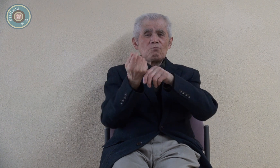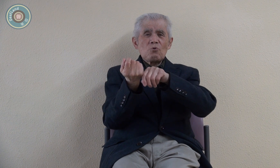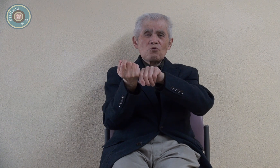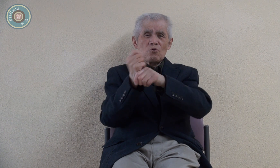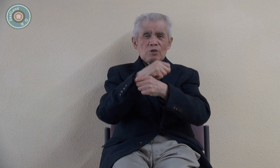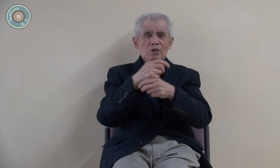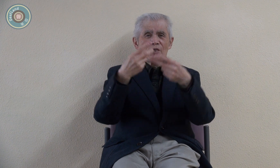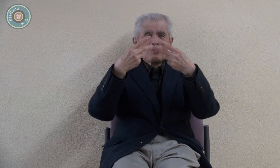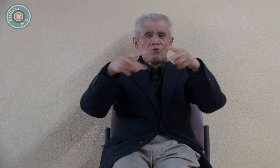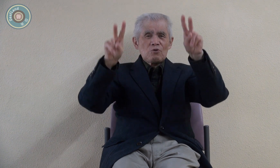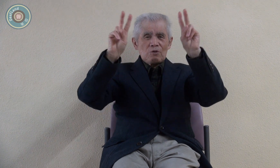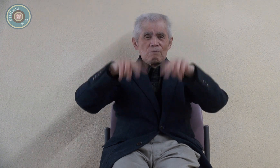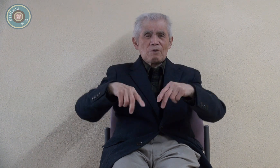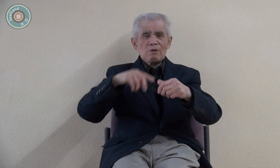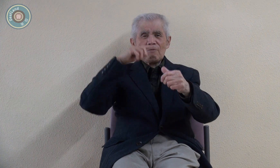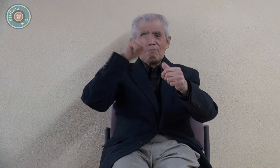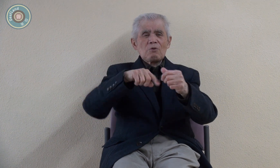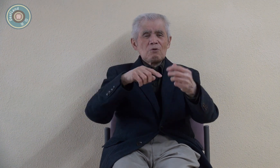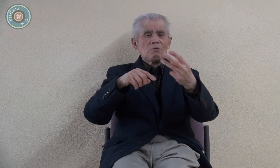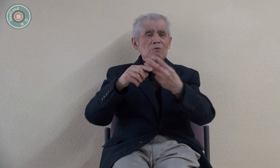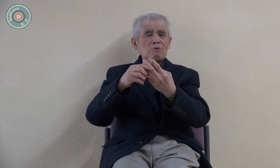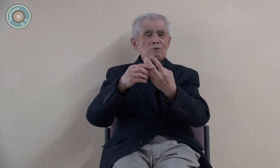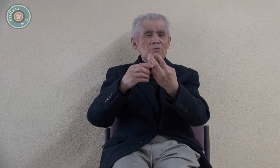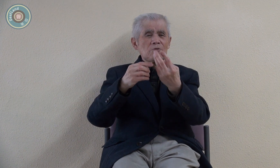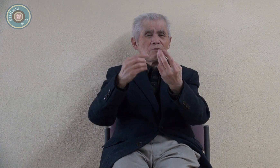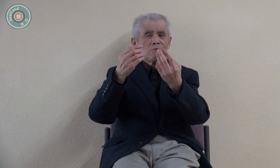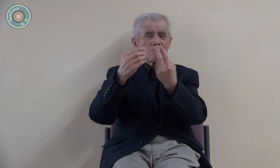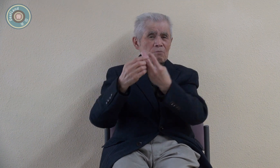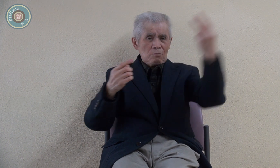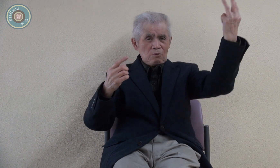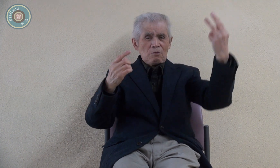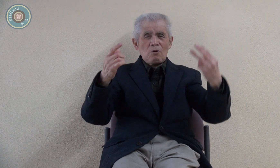On my father’s decision, we returned to Japan